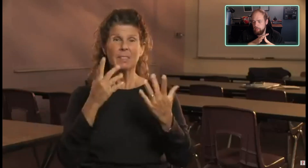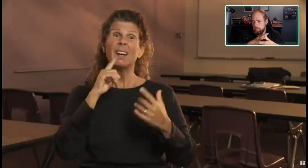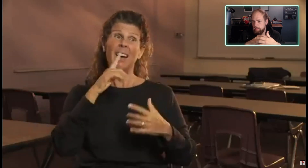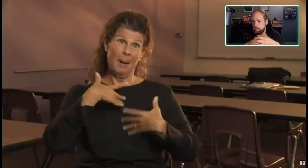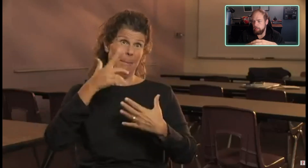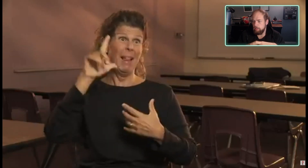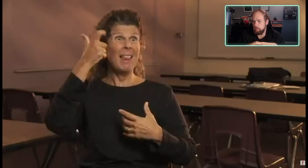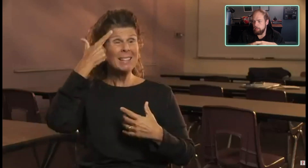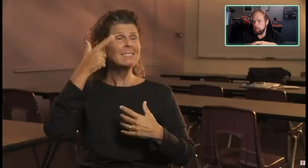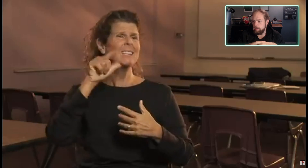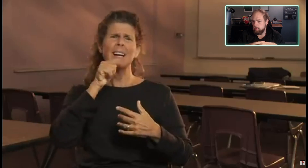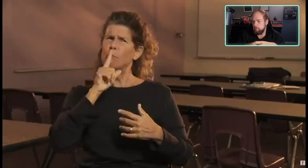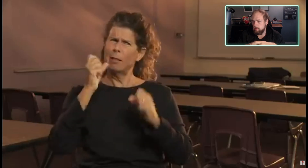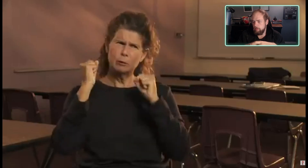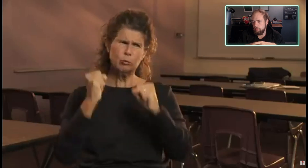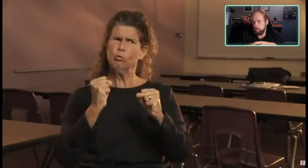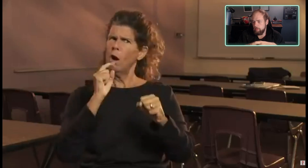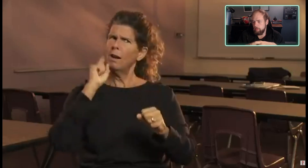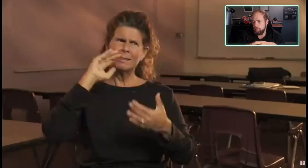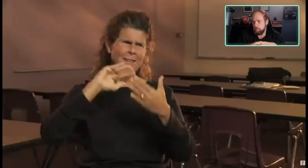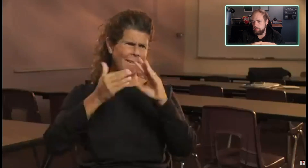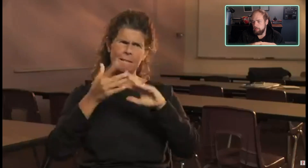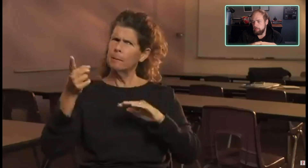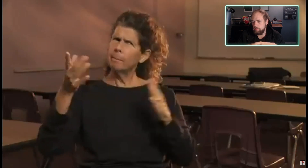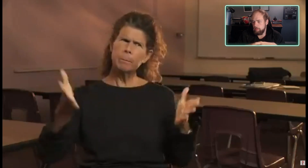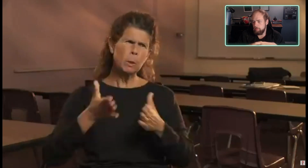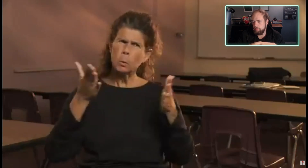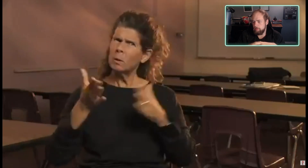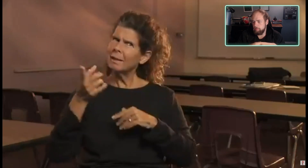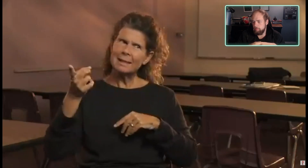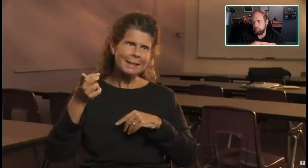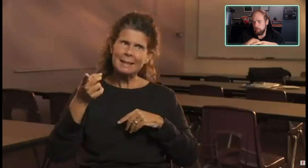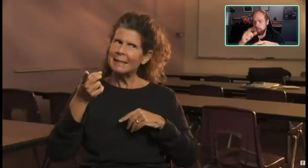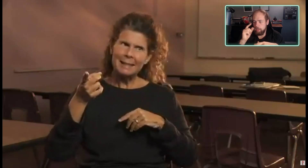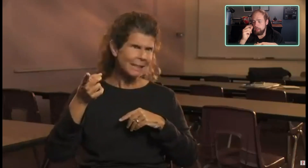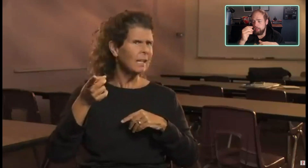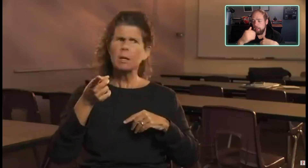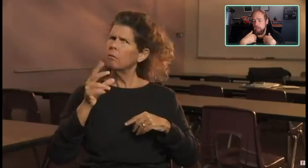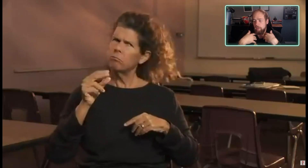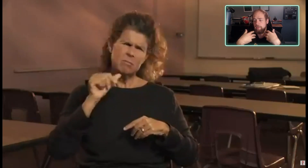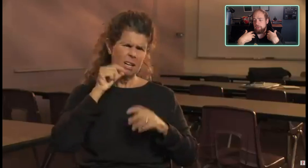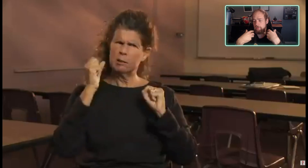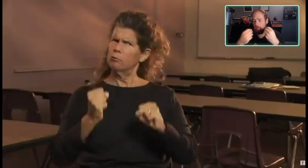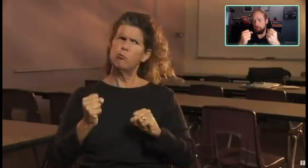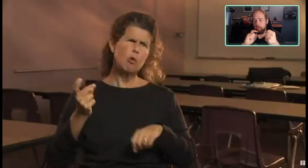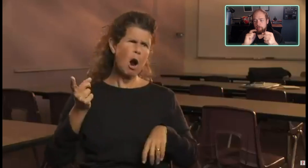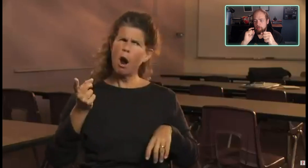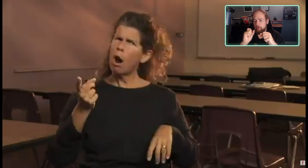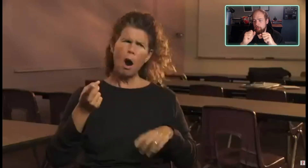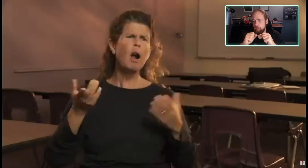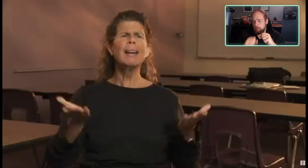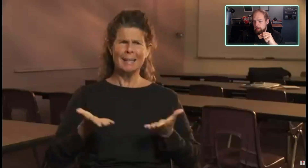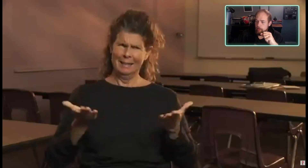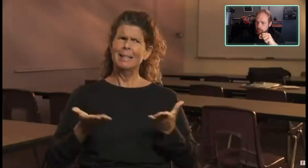fine down in galette they have a strong death Community wait